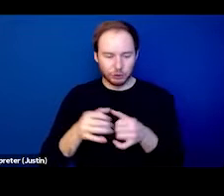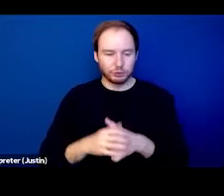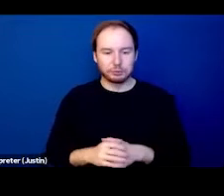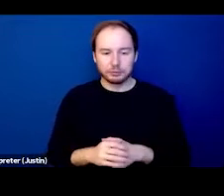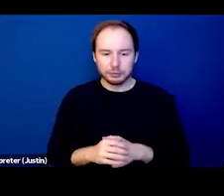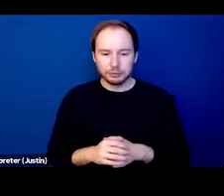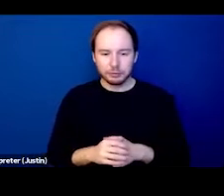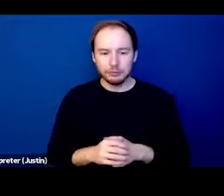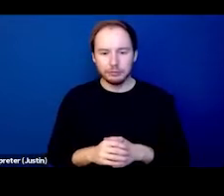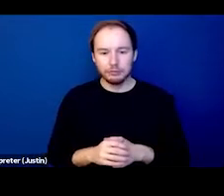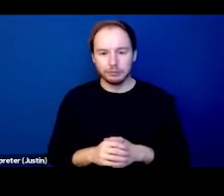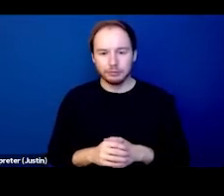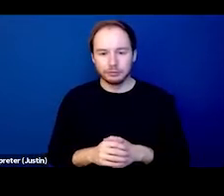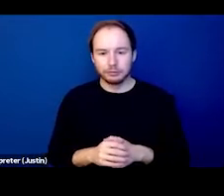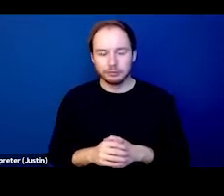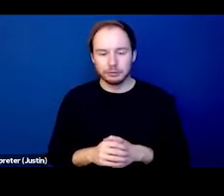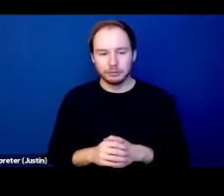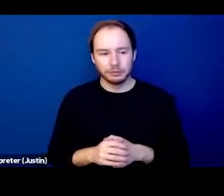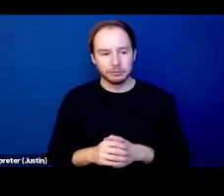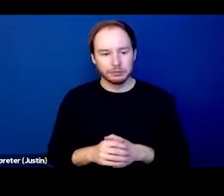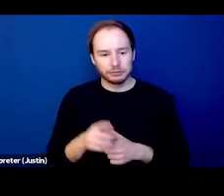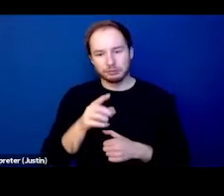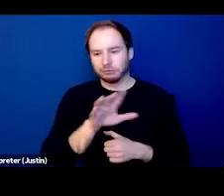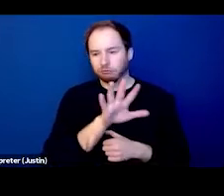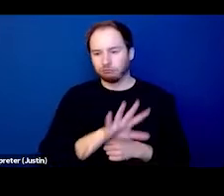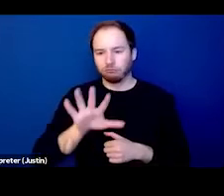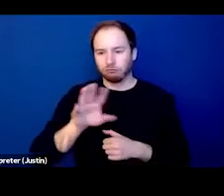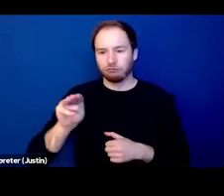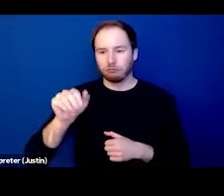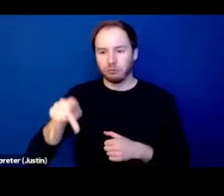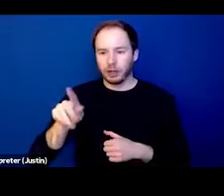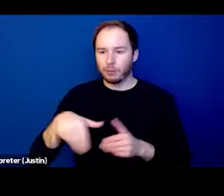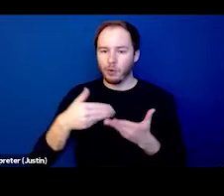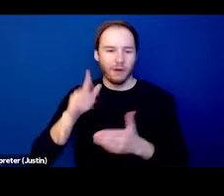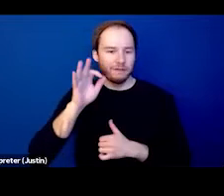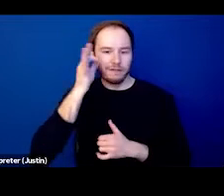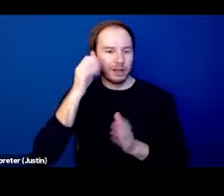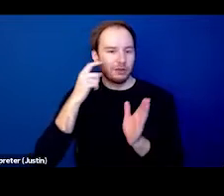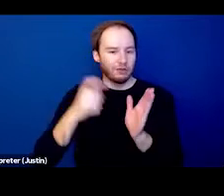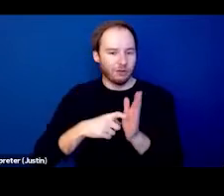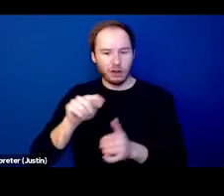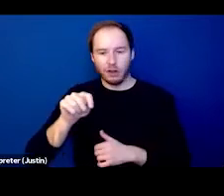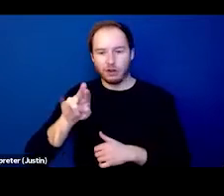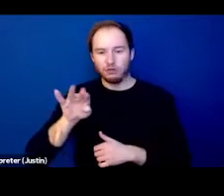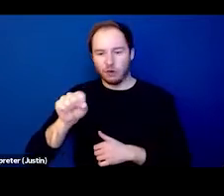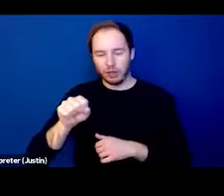So this is here, a map of all of the federally recognized tribes in the United States.